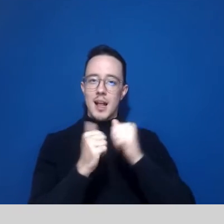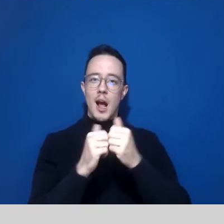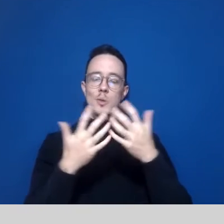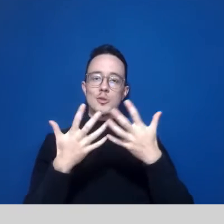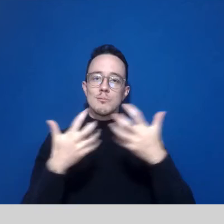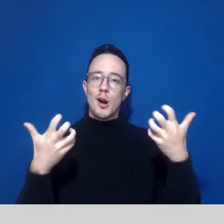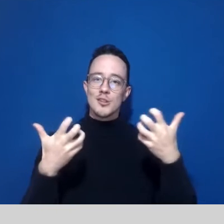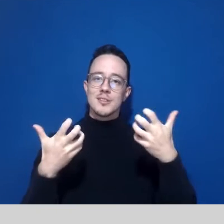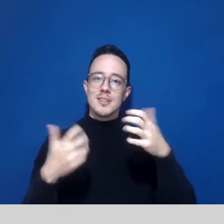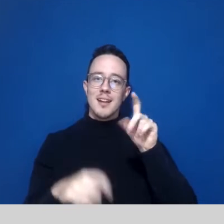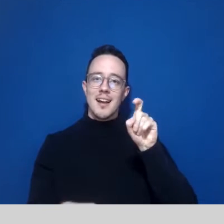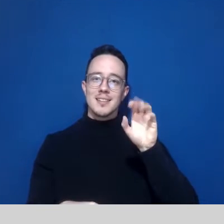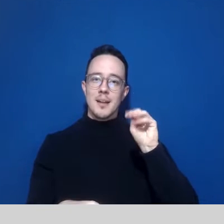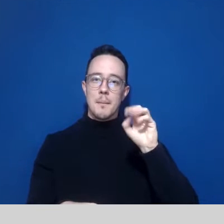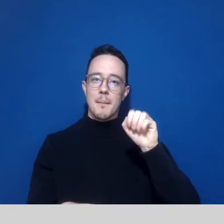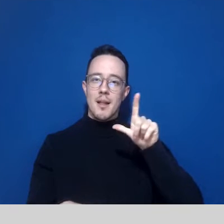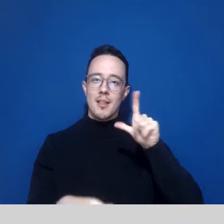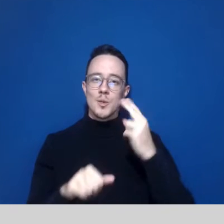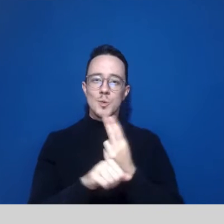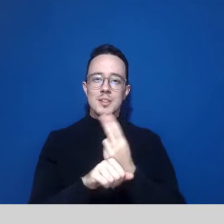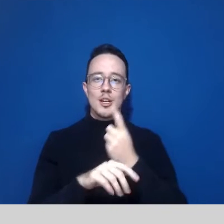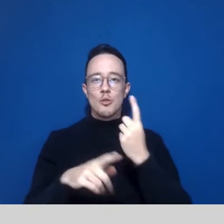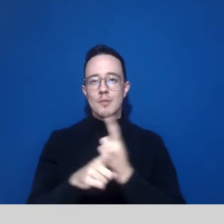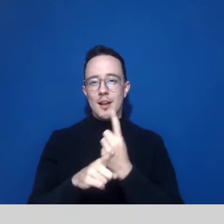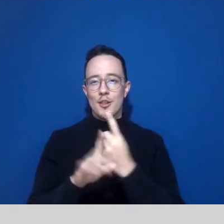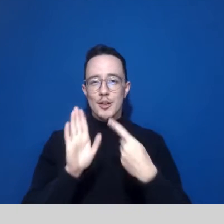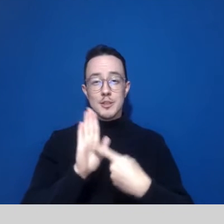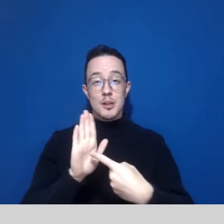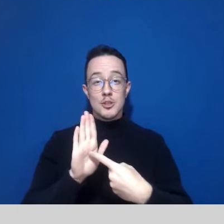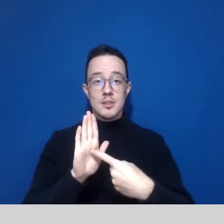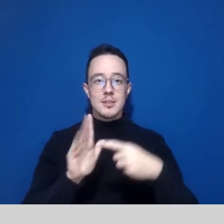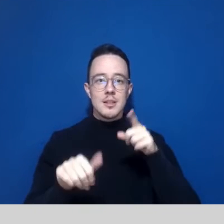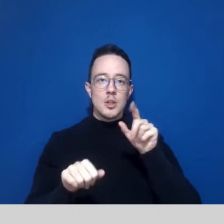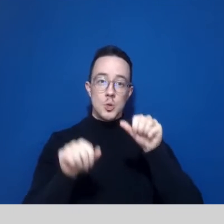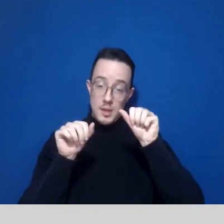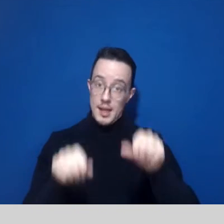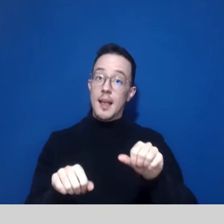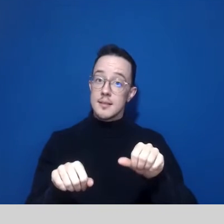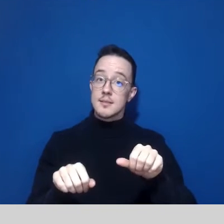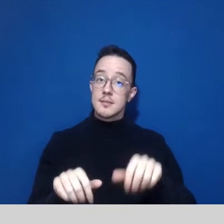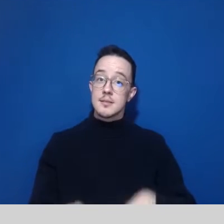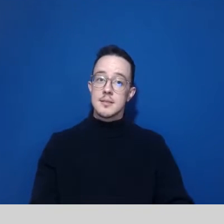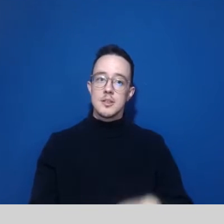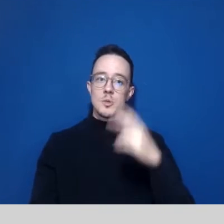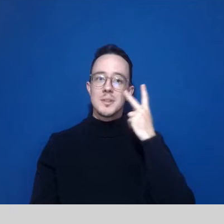to the question, how to parse XML using regular expressions. You can do that.